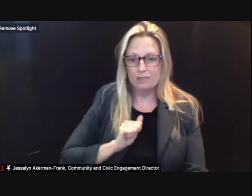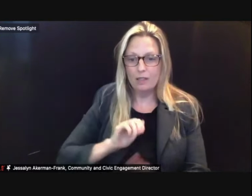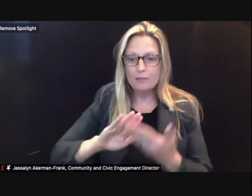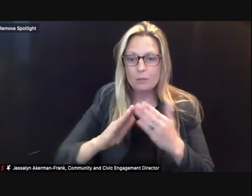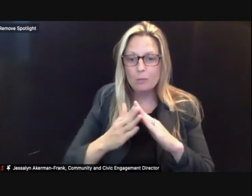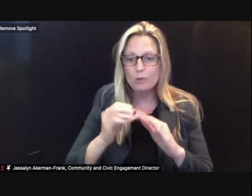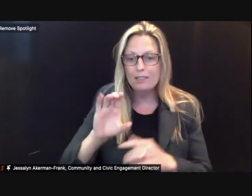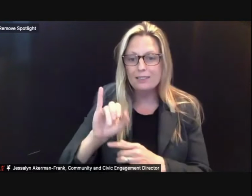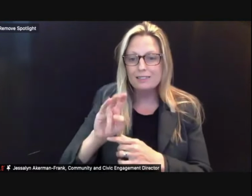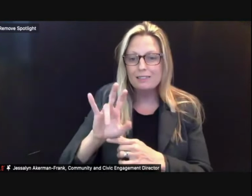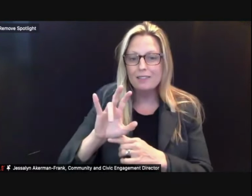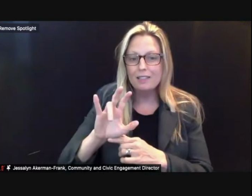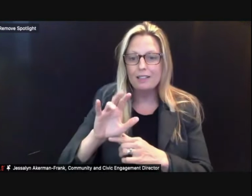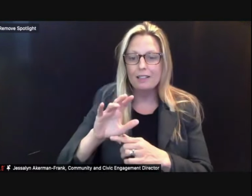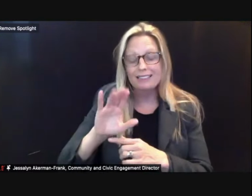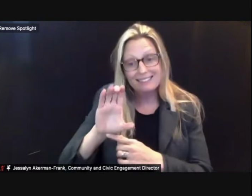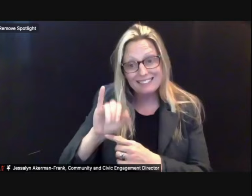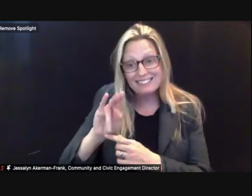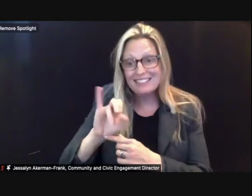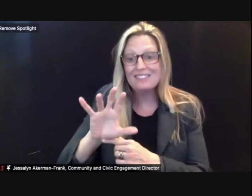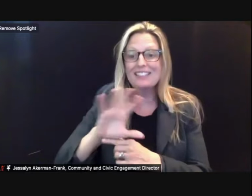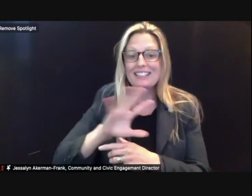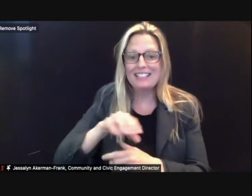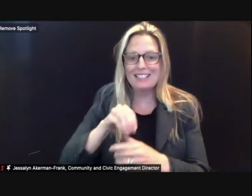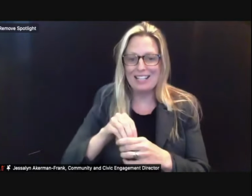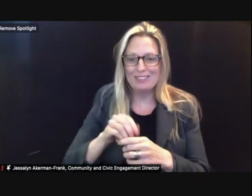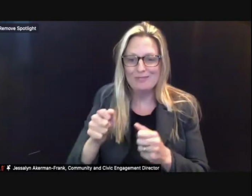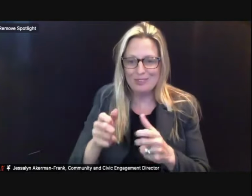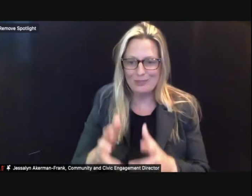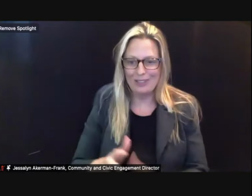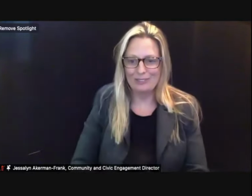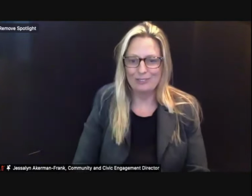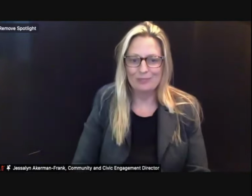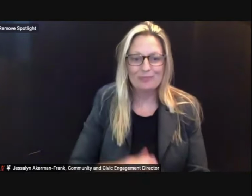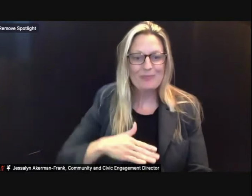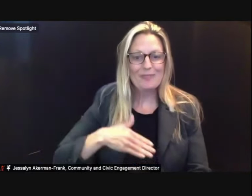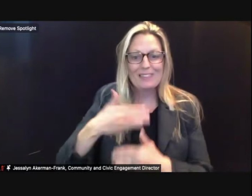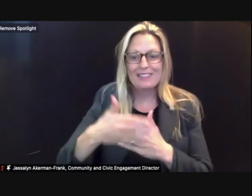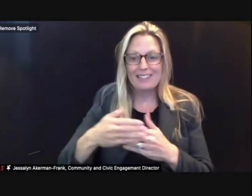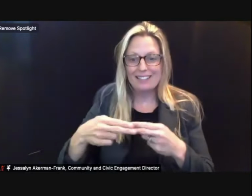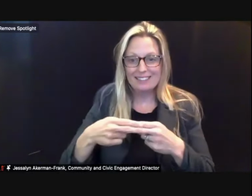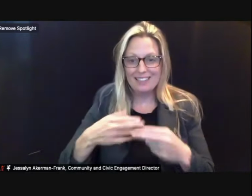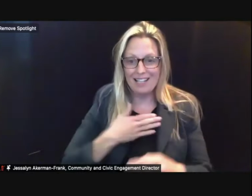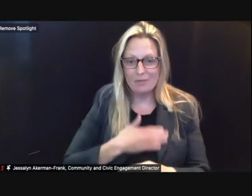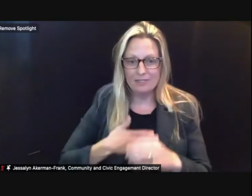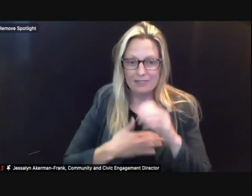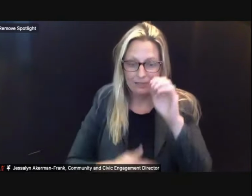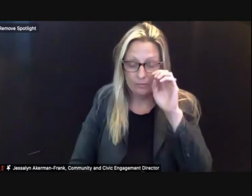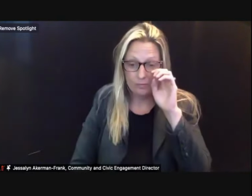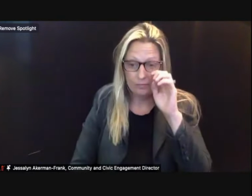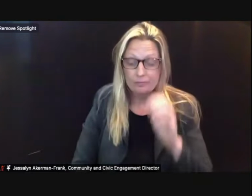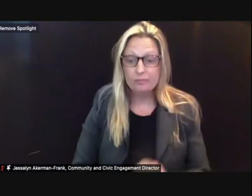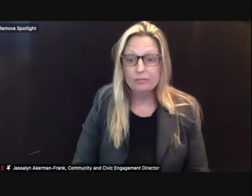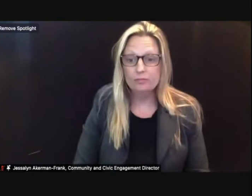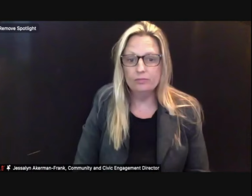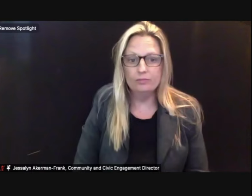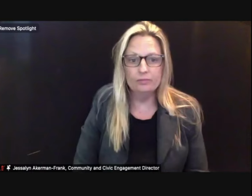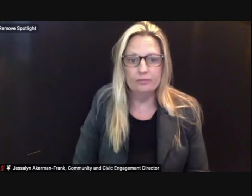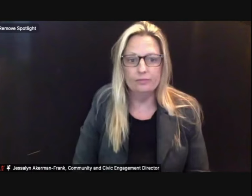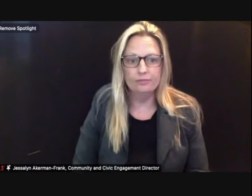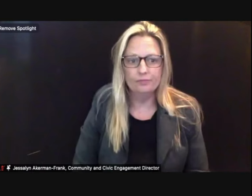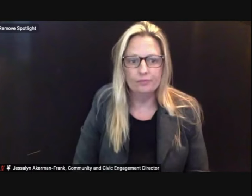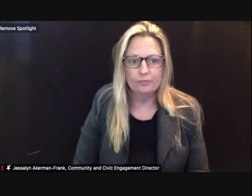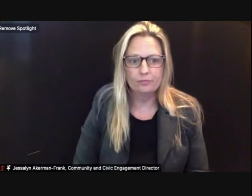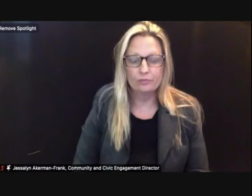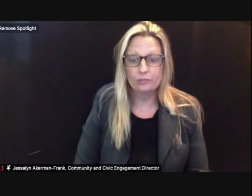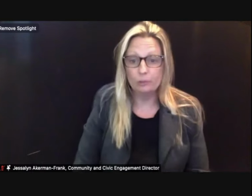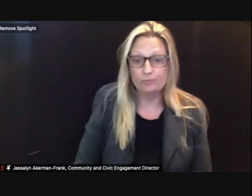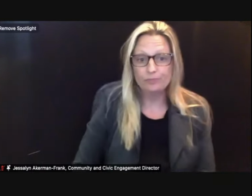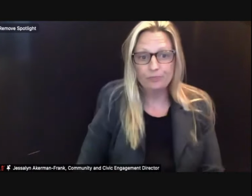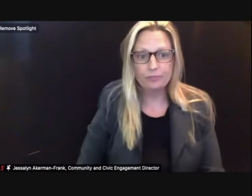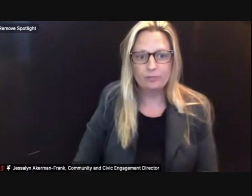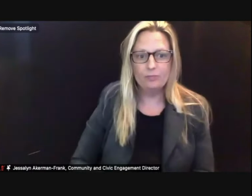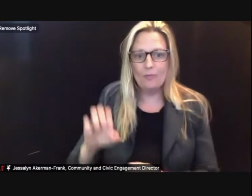the Community and Civic Engagement Director. Next slide please.